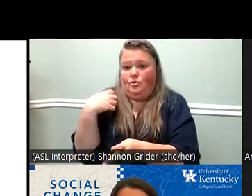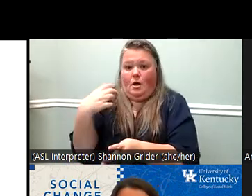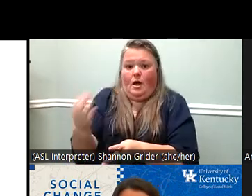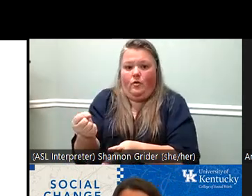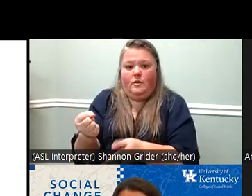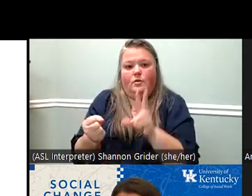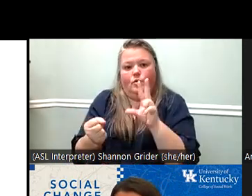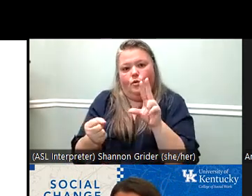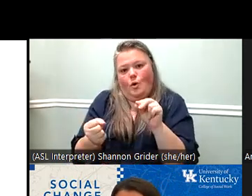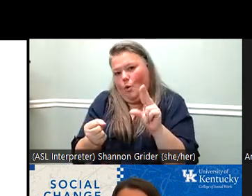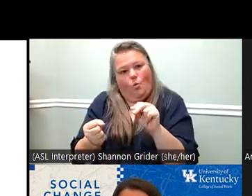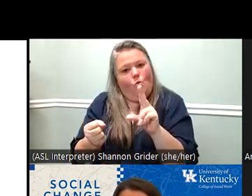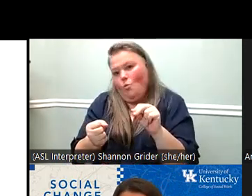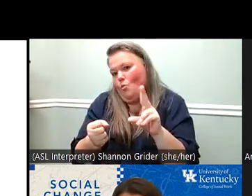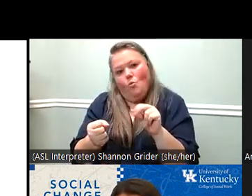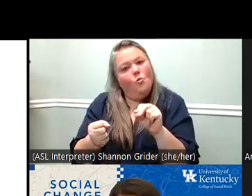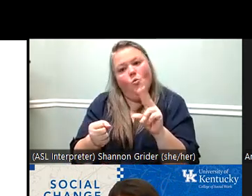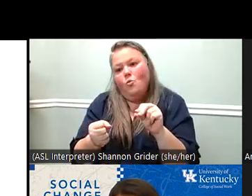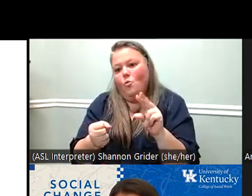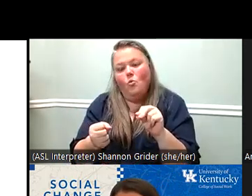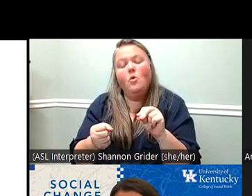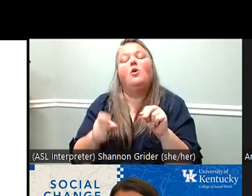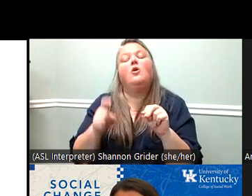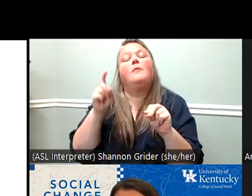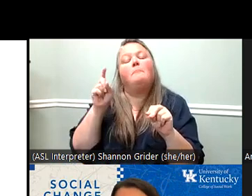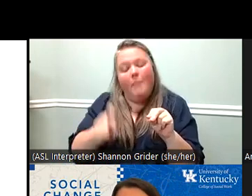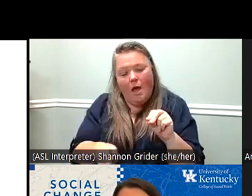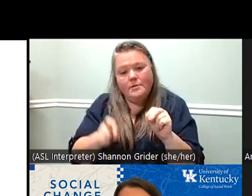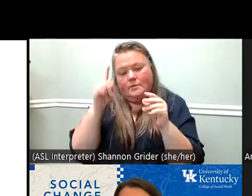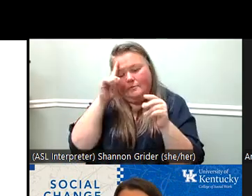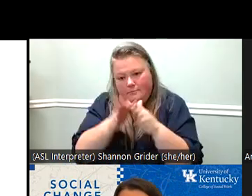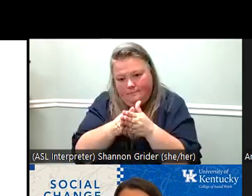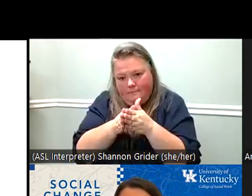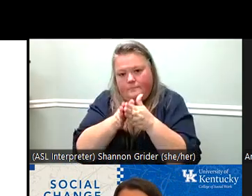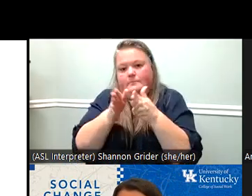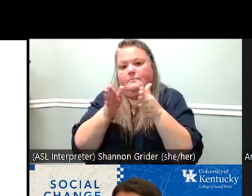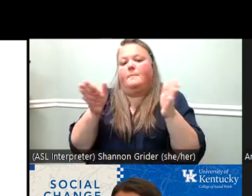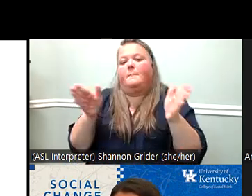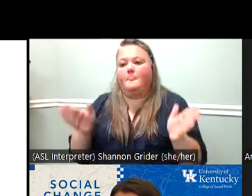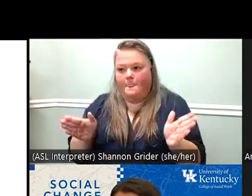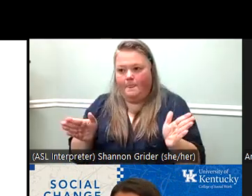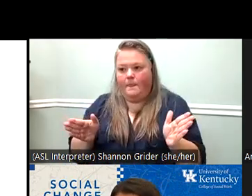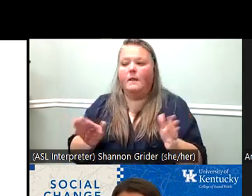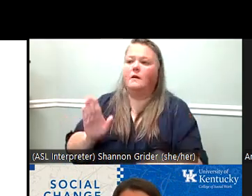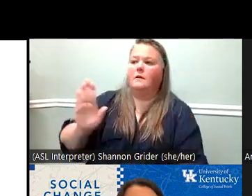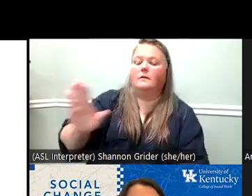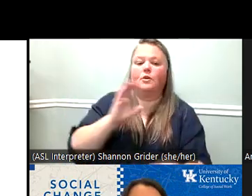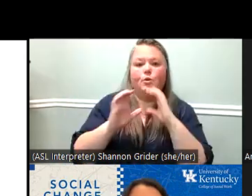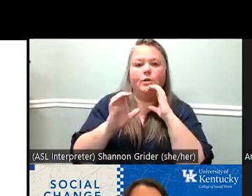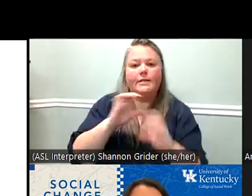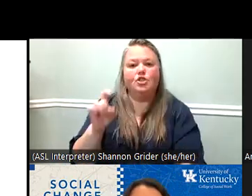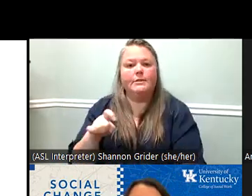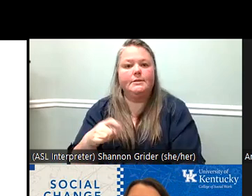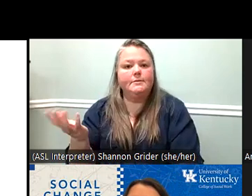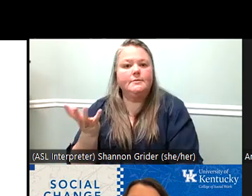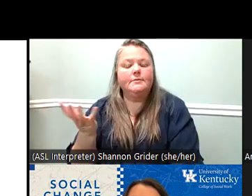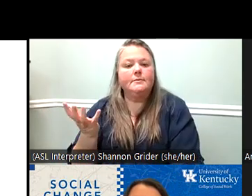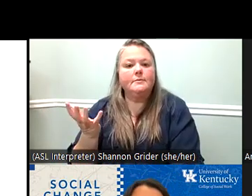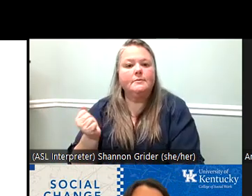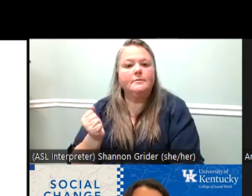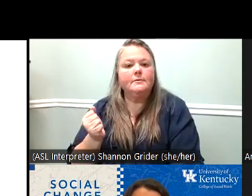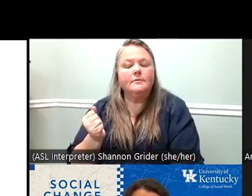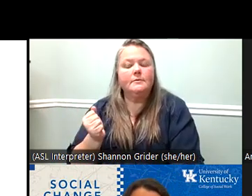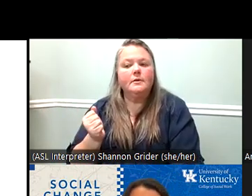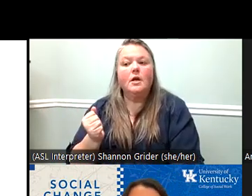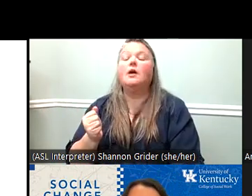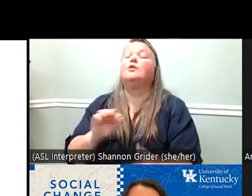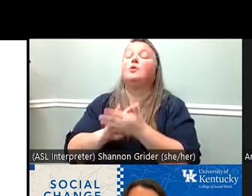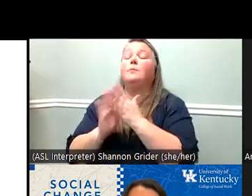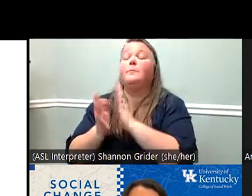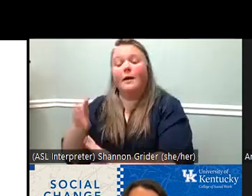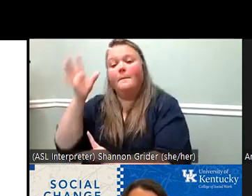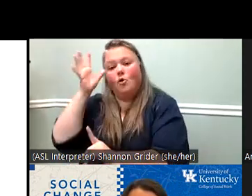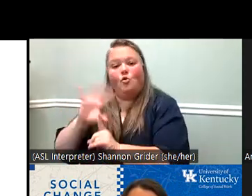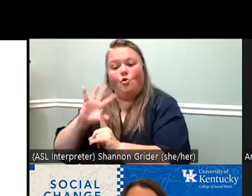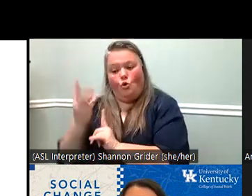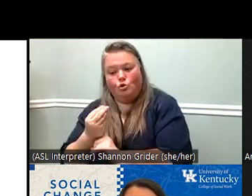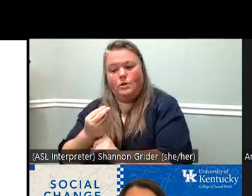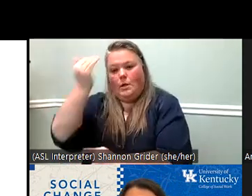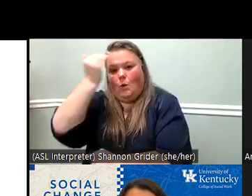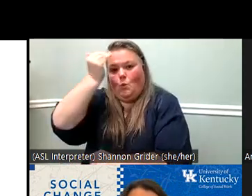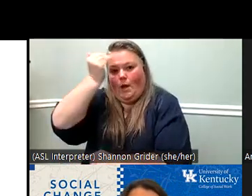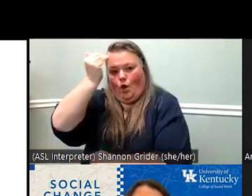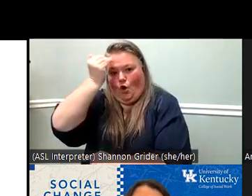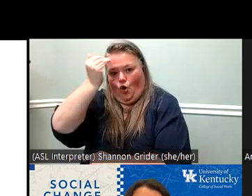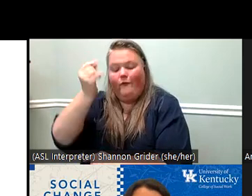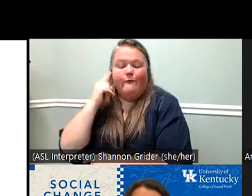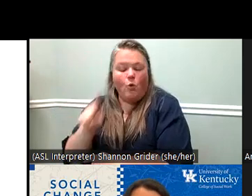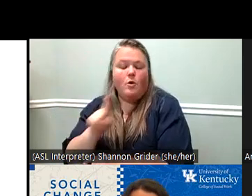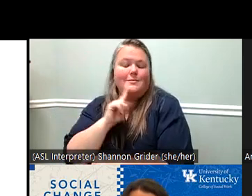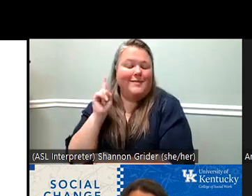TO INTEGRATE CARE. WHAT DOES THIS MEAN? IT MEANS LOTS OF THINGS, BUT HERE'S ONE OF THE THINGS IT MEANS, THAT MENTAL HEALTH PROVIDERS SHOULD NOT JUST CONSIDER MENTAL